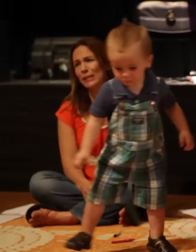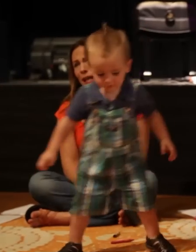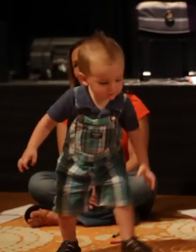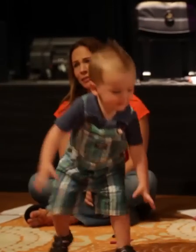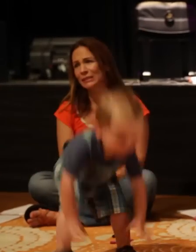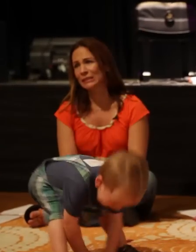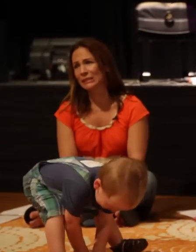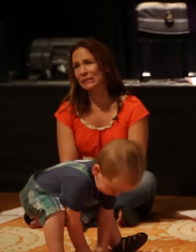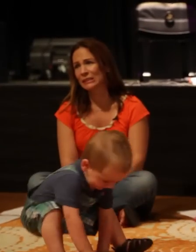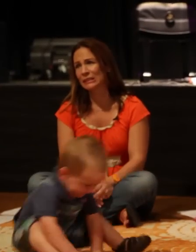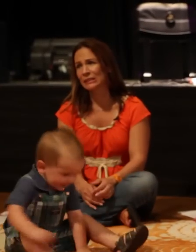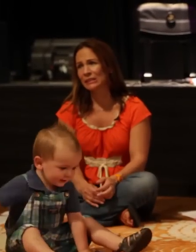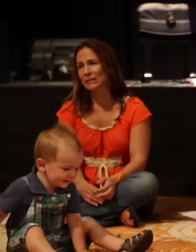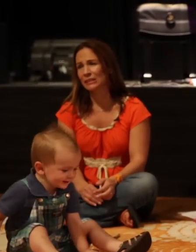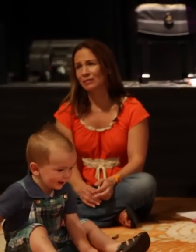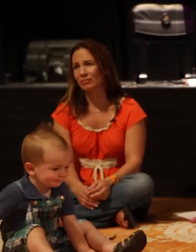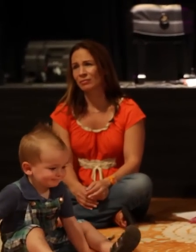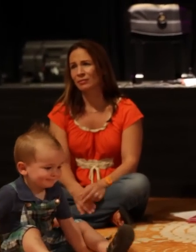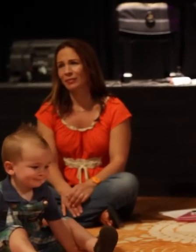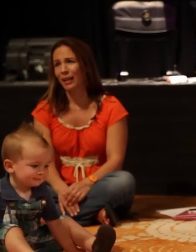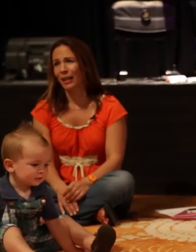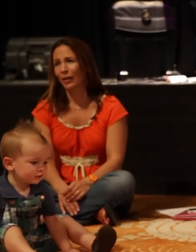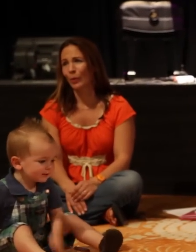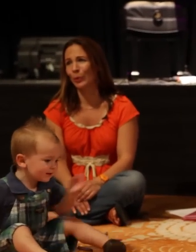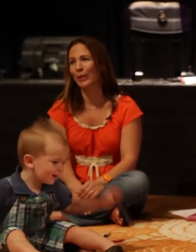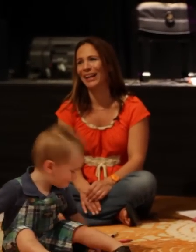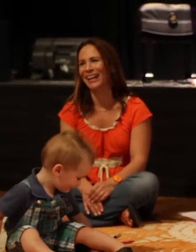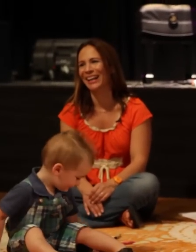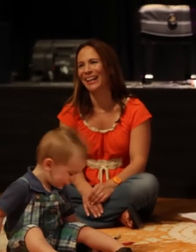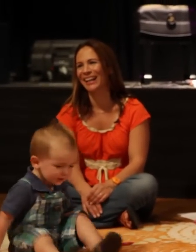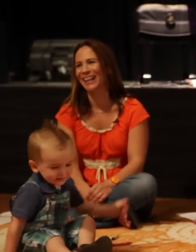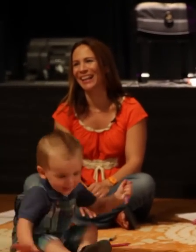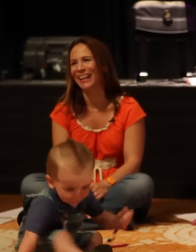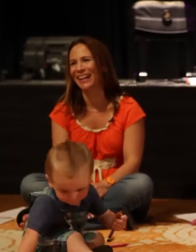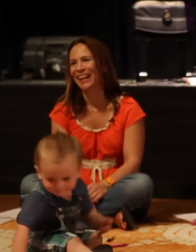"Is she ever going to get her hearing back?" I'm like oh, she has her hearing back! She has her hearing.